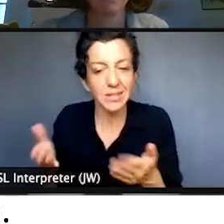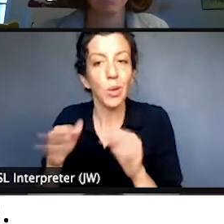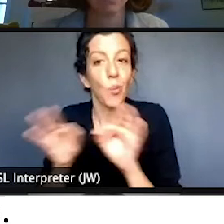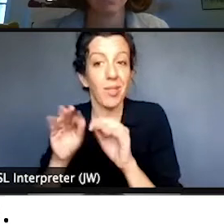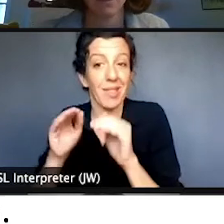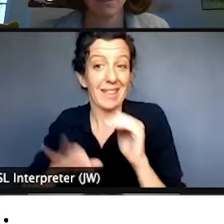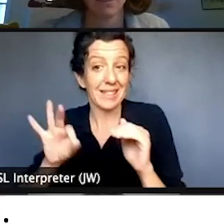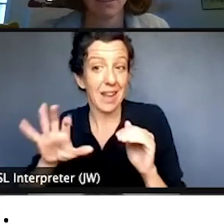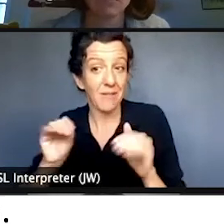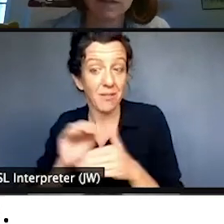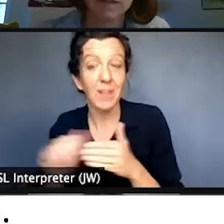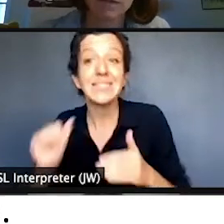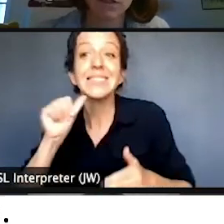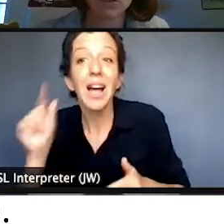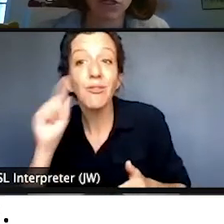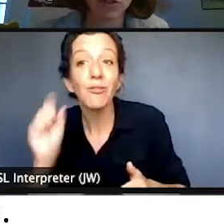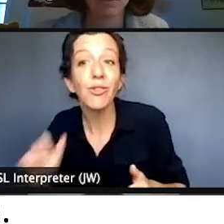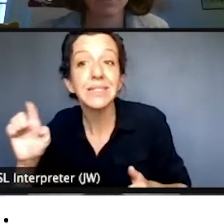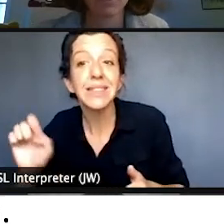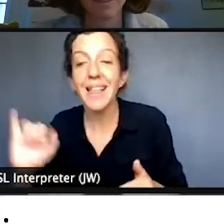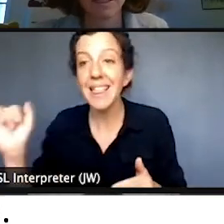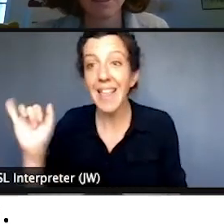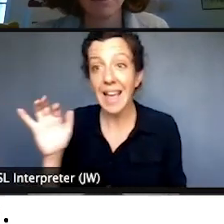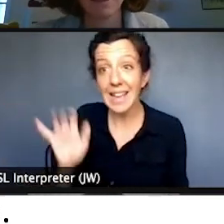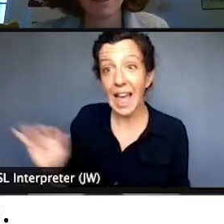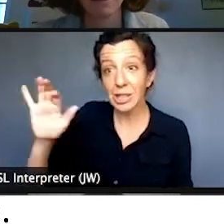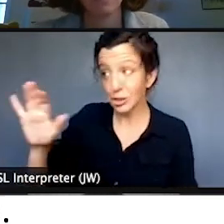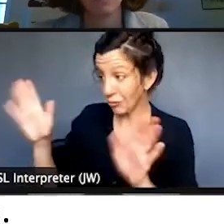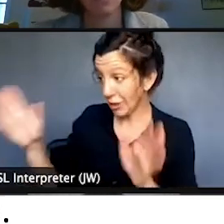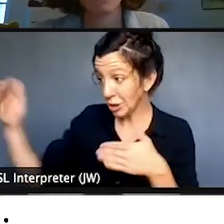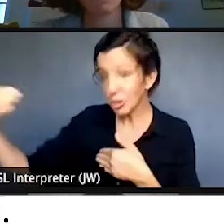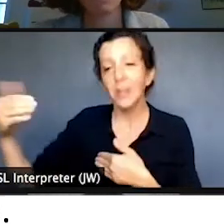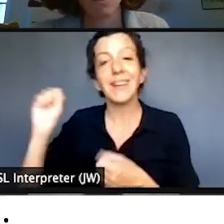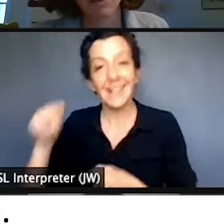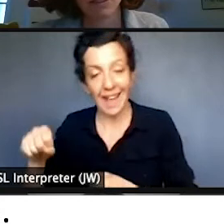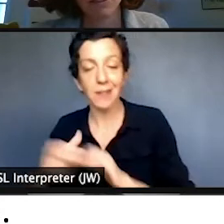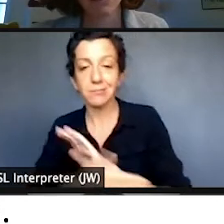if they're either arrested for or charged with or convicted of a felony or required to register